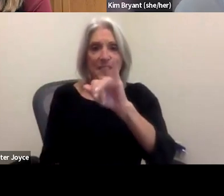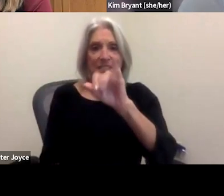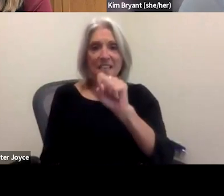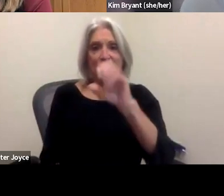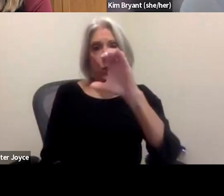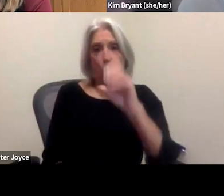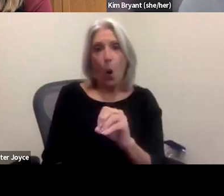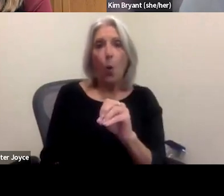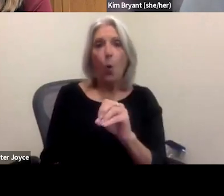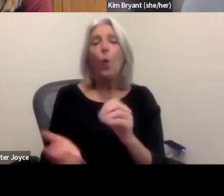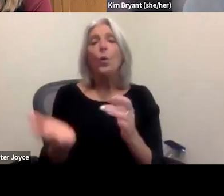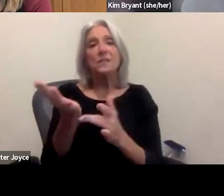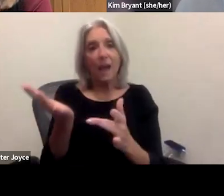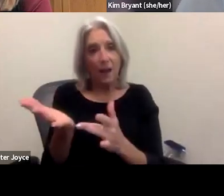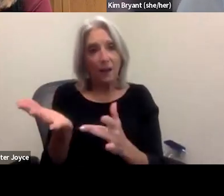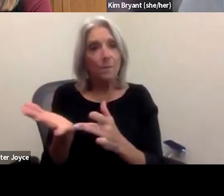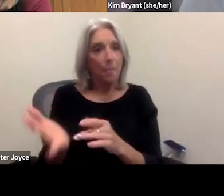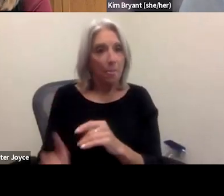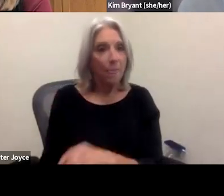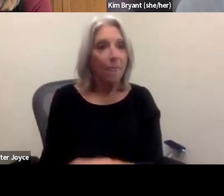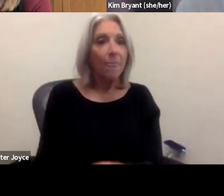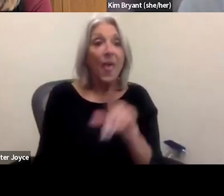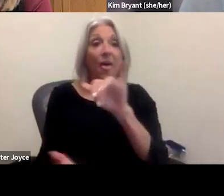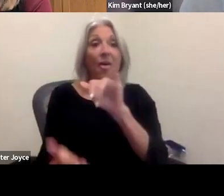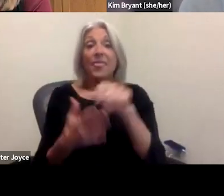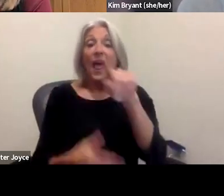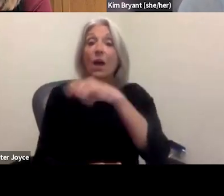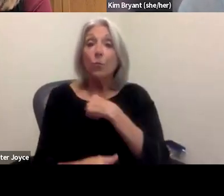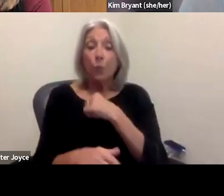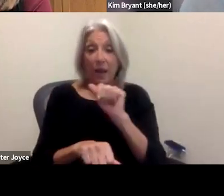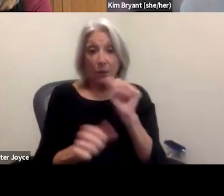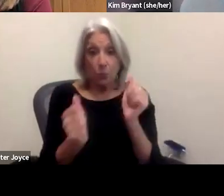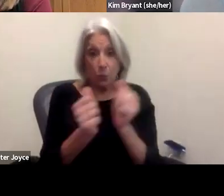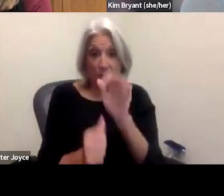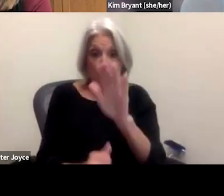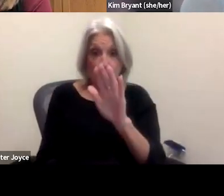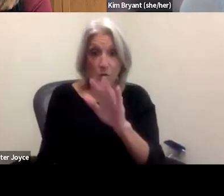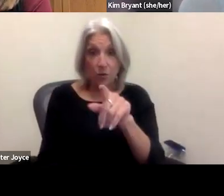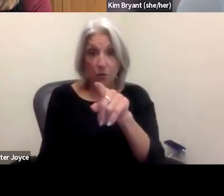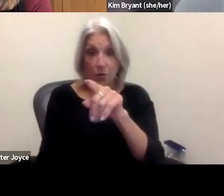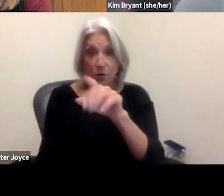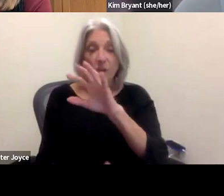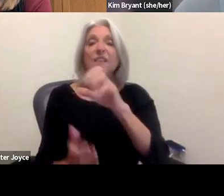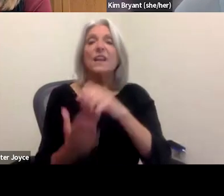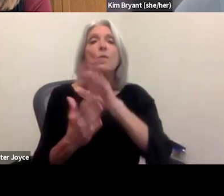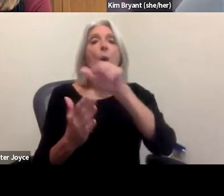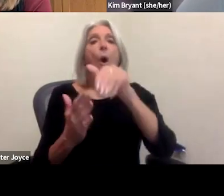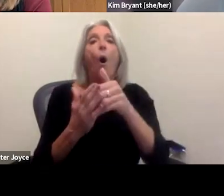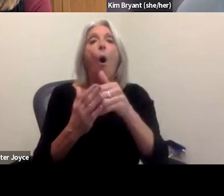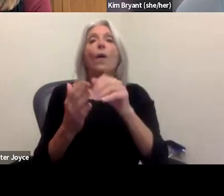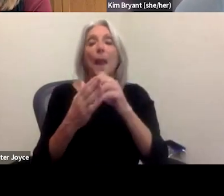but it was the first virtual test that we ran with your group? You hadn't done one-- you had done them all in-person. So what was interesting about that